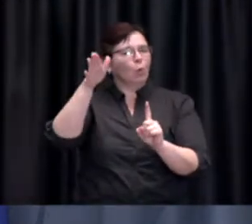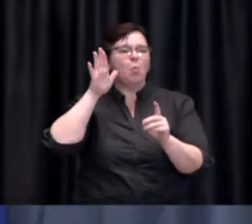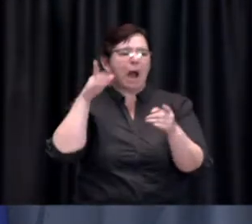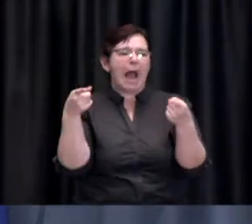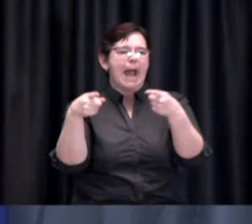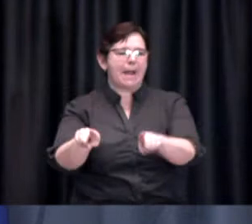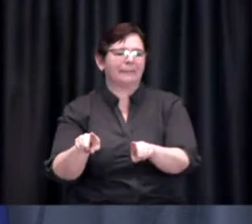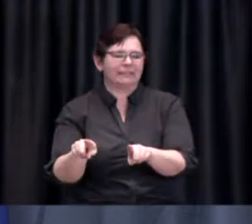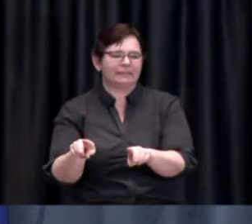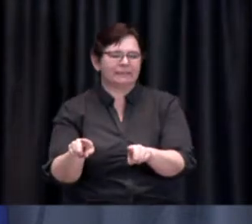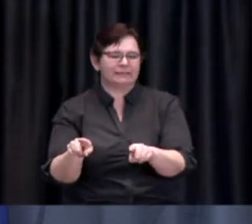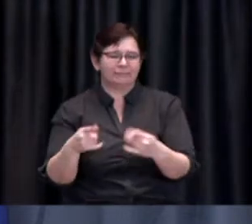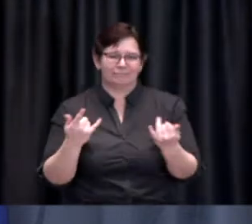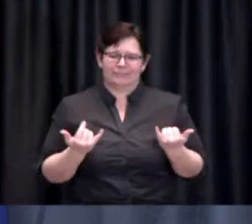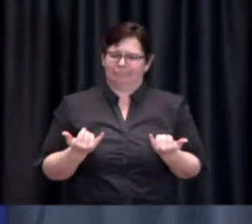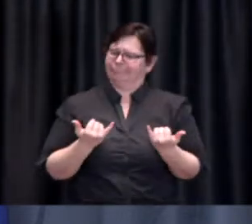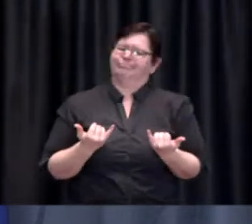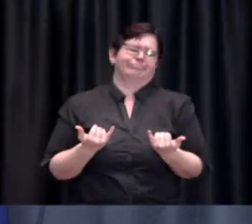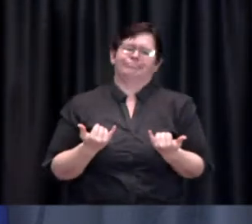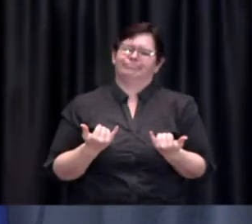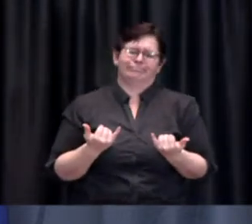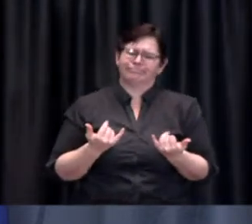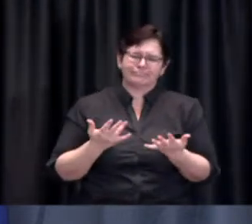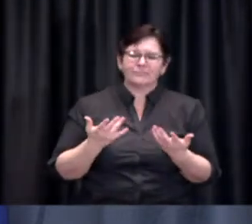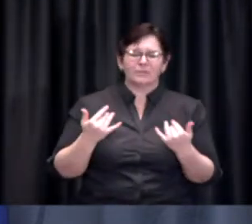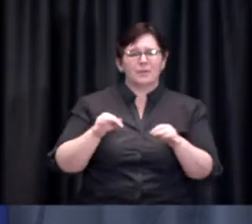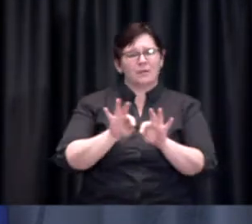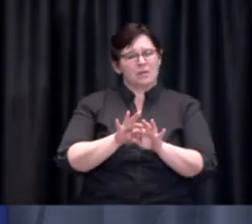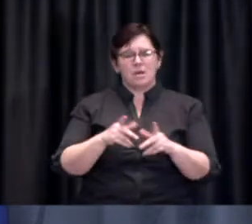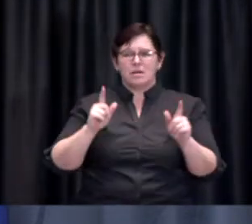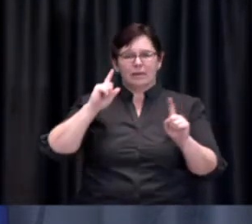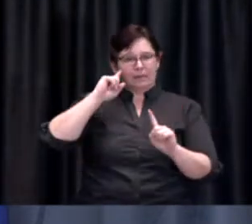in these events and celebrating our city in person and together.